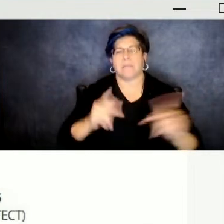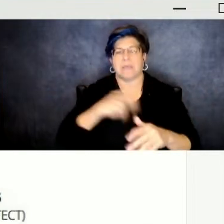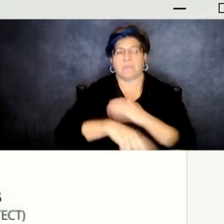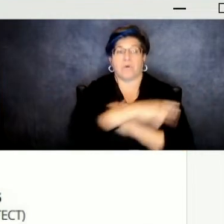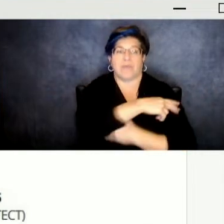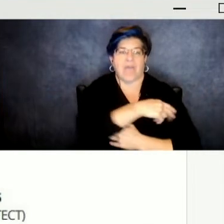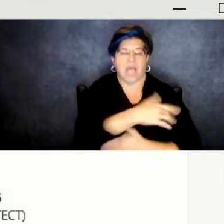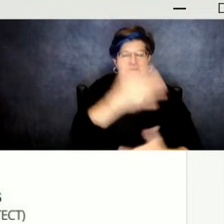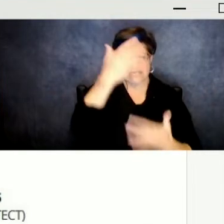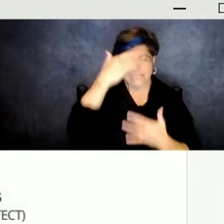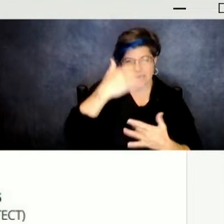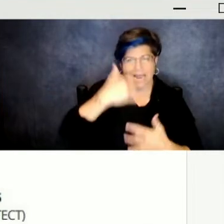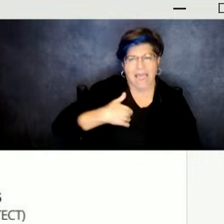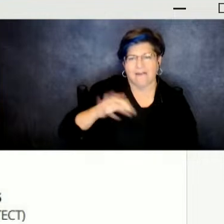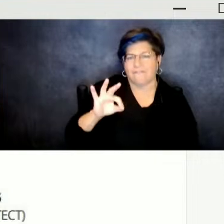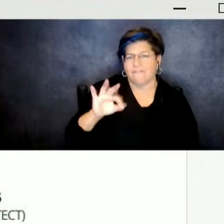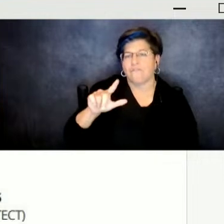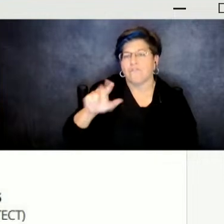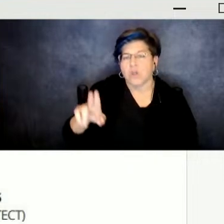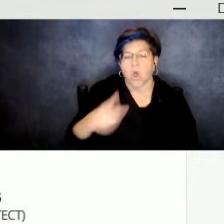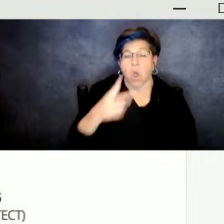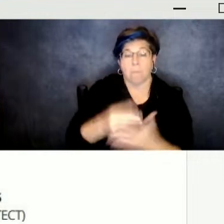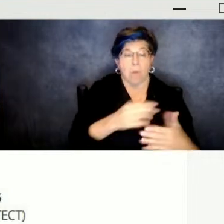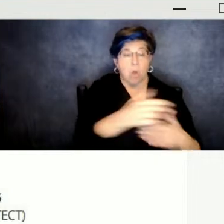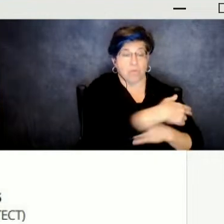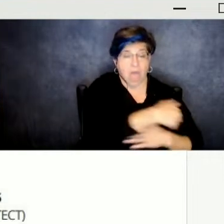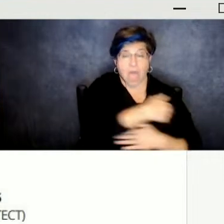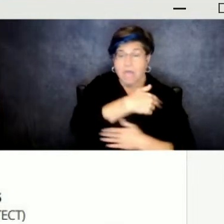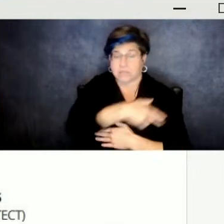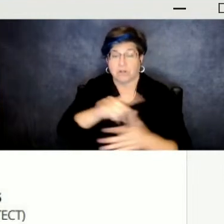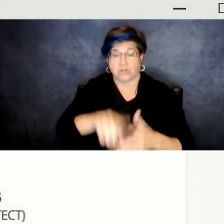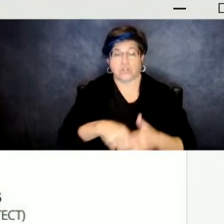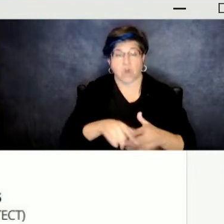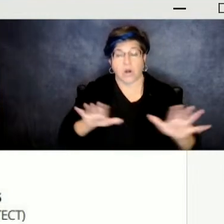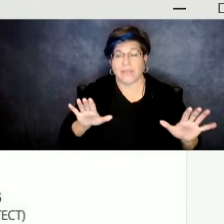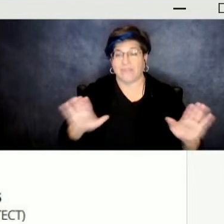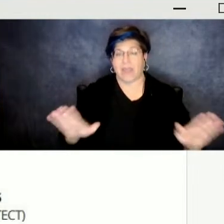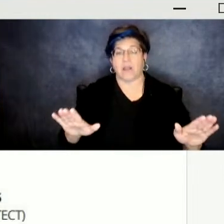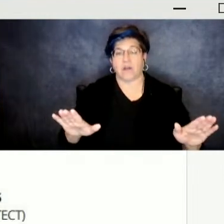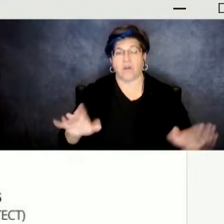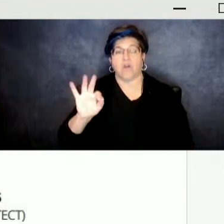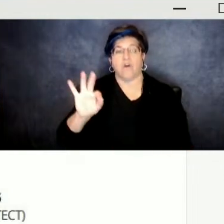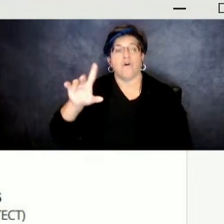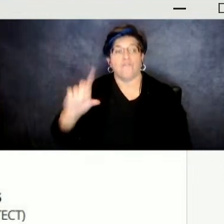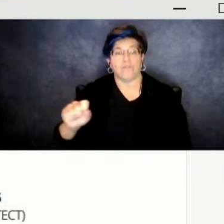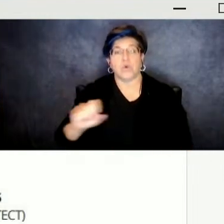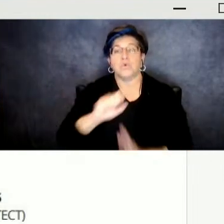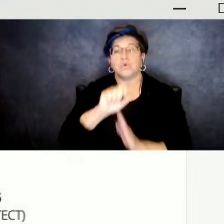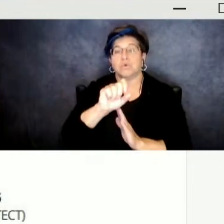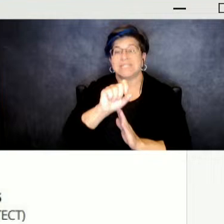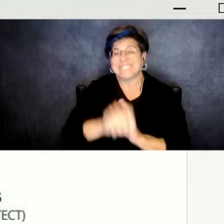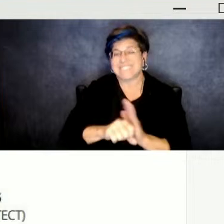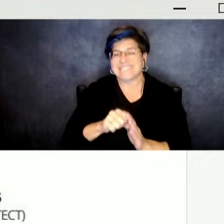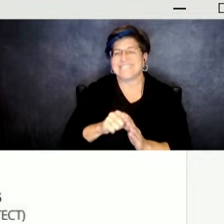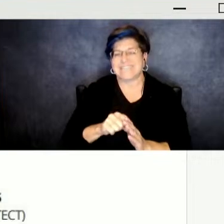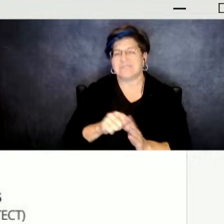SO WE DO HAVE QUITE A FEW FOLKS IN THE HOSPITAL WHO ARE SICK WITH THE FLU.